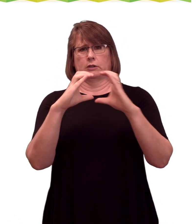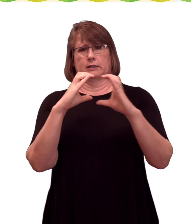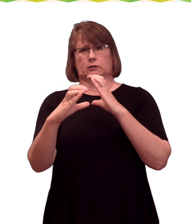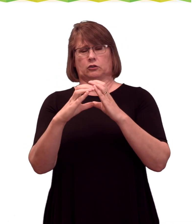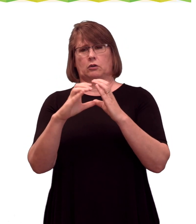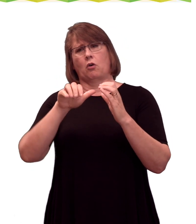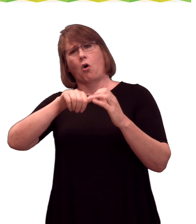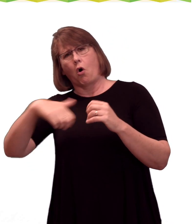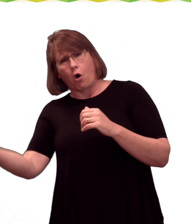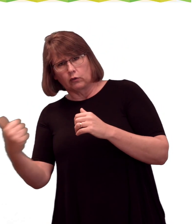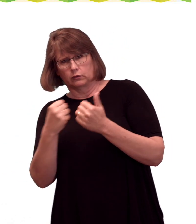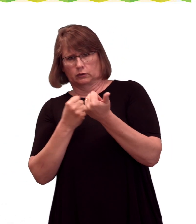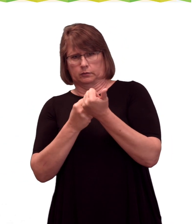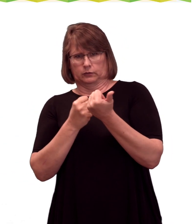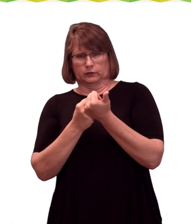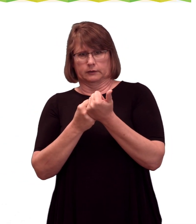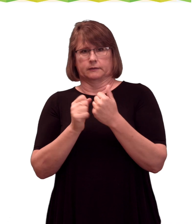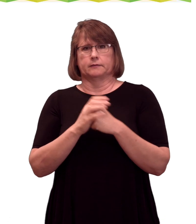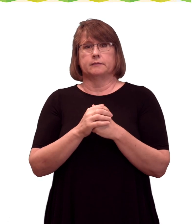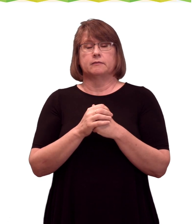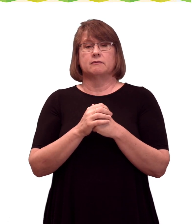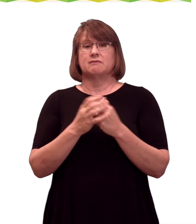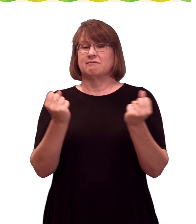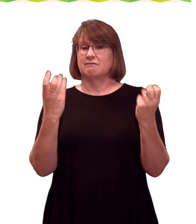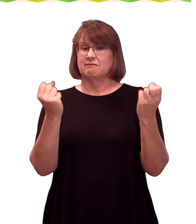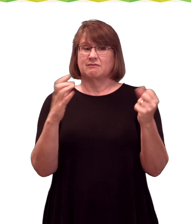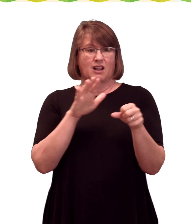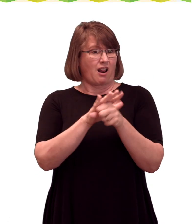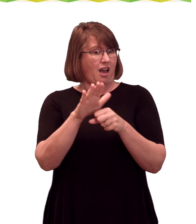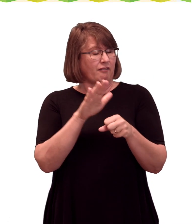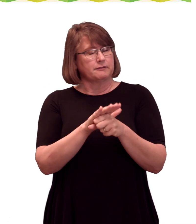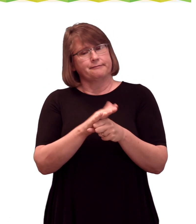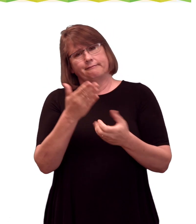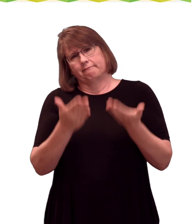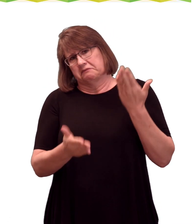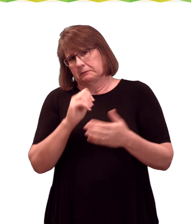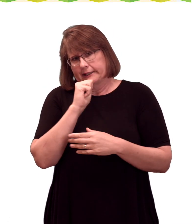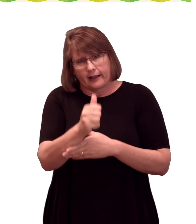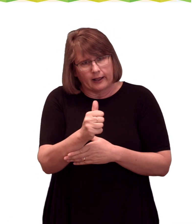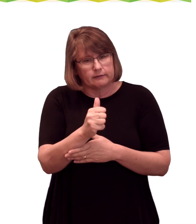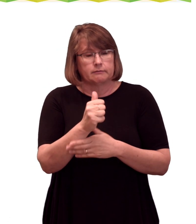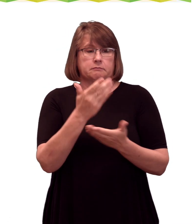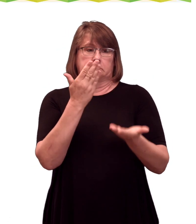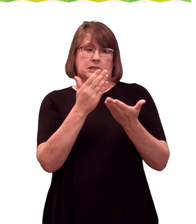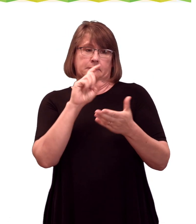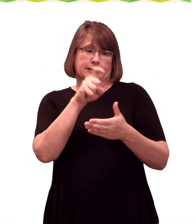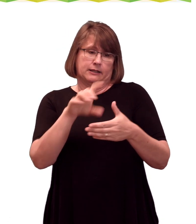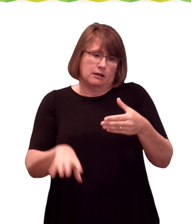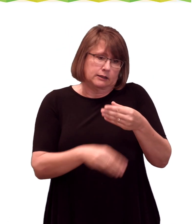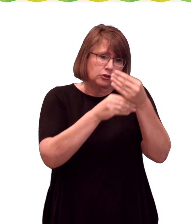Students may need other communication support. Sign language might not be enough,